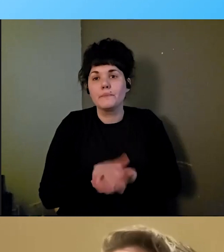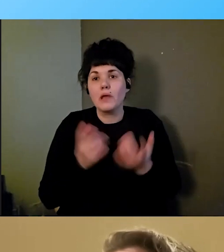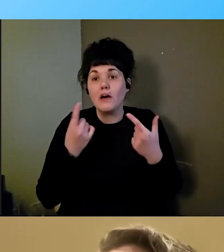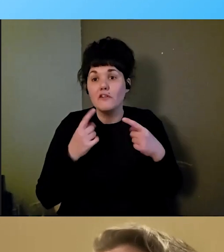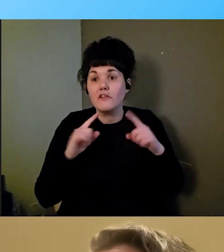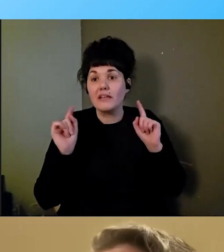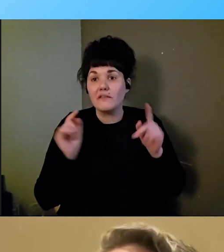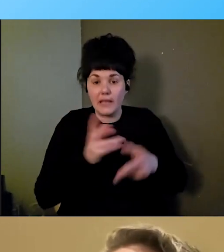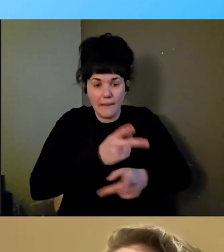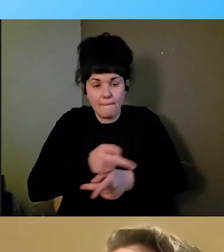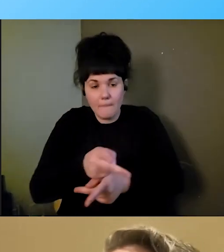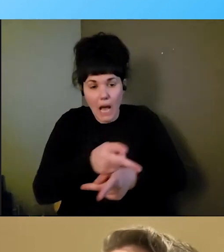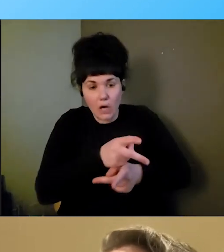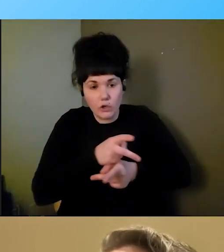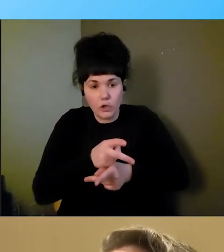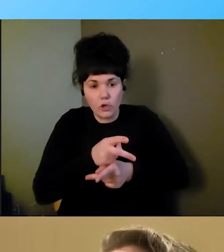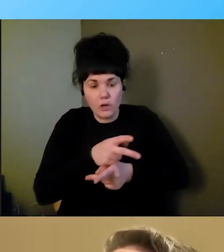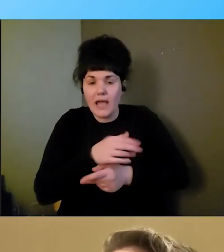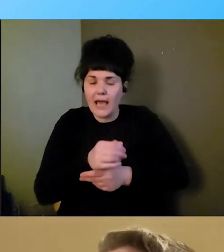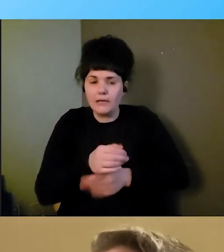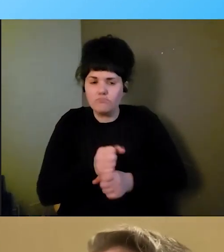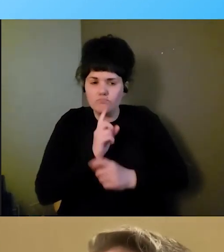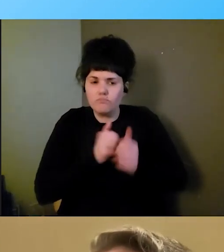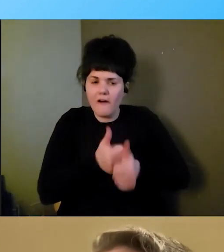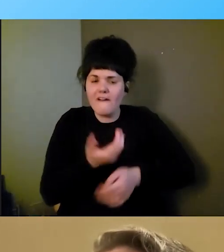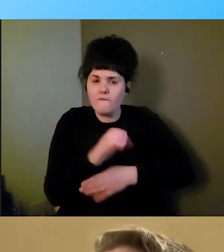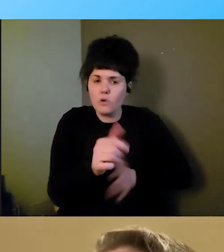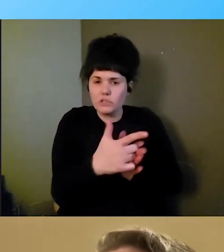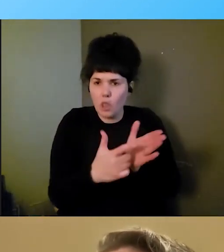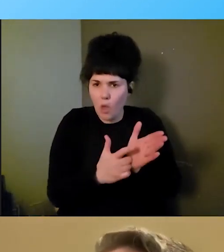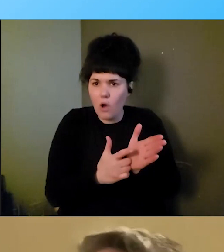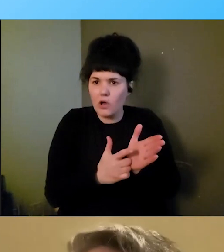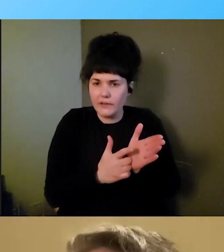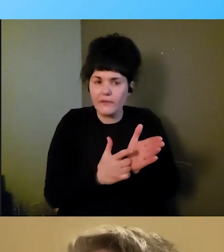and enforce the laws that would